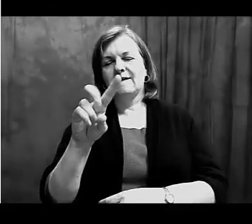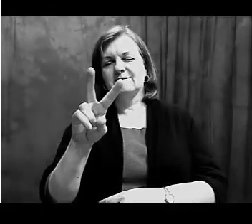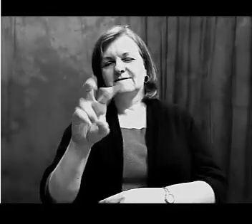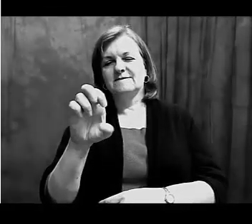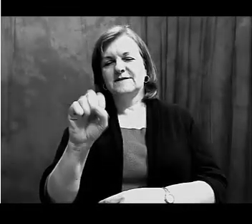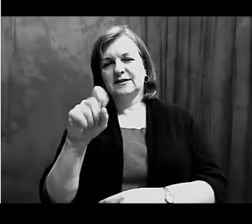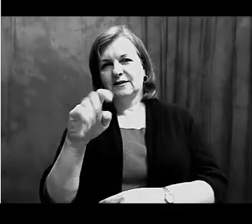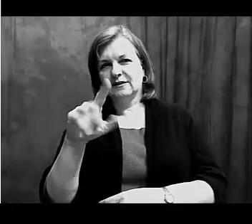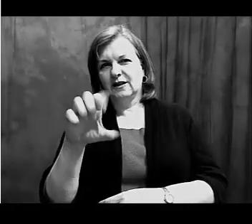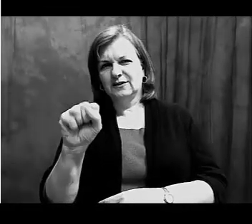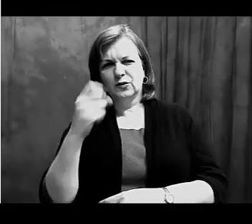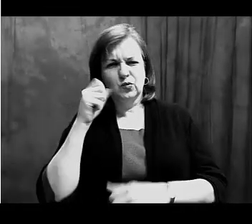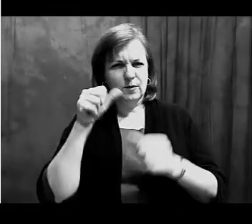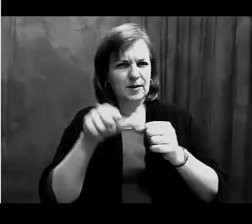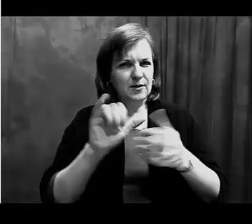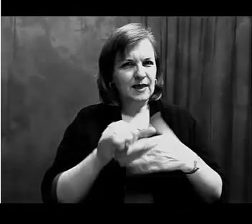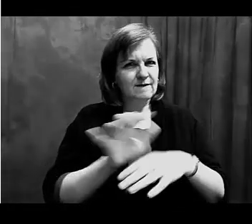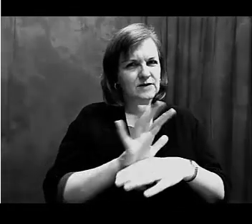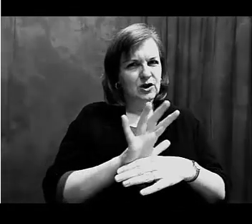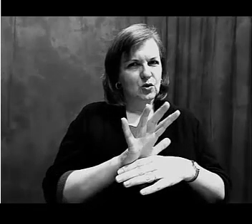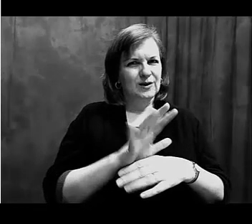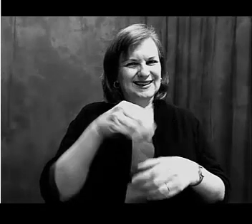you saw them in the